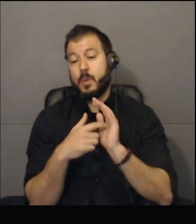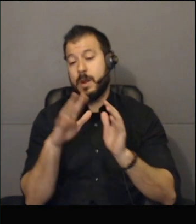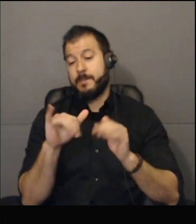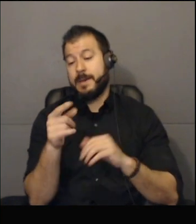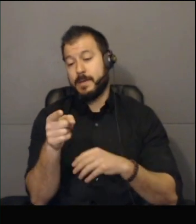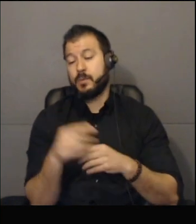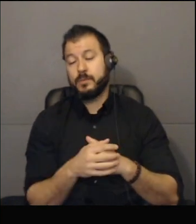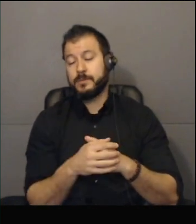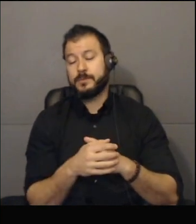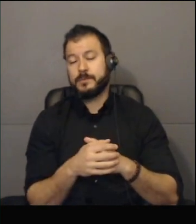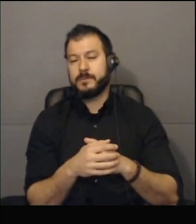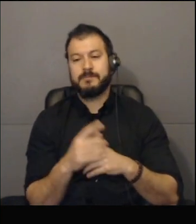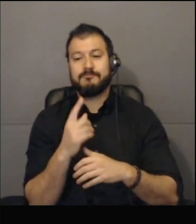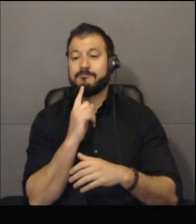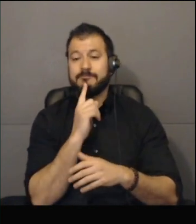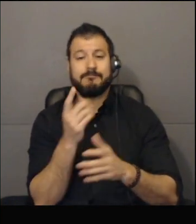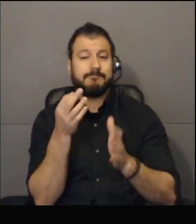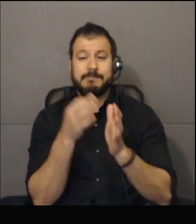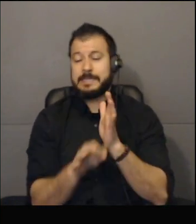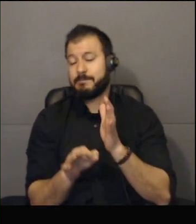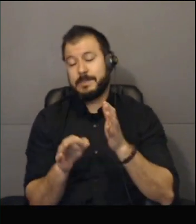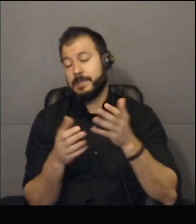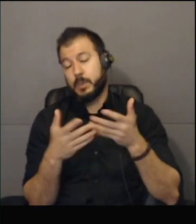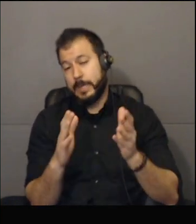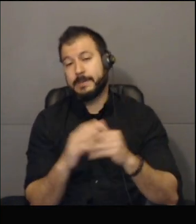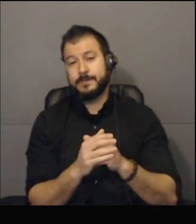Is the is the most simplest method where you set